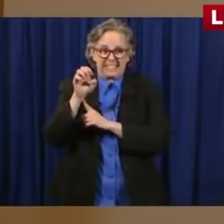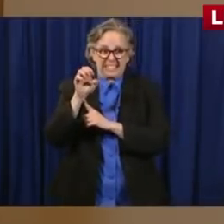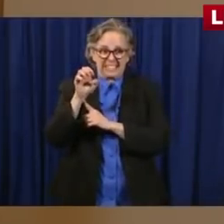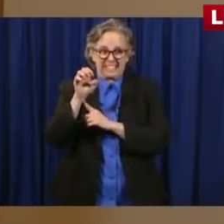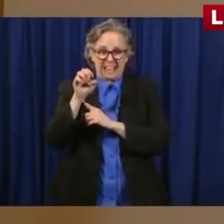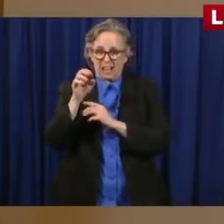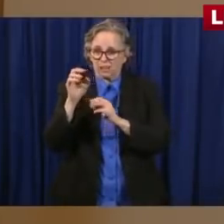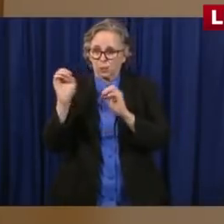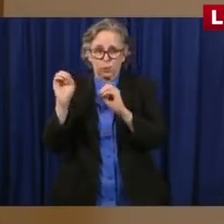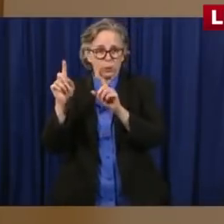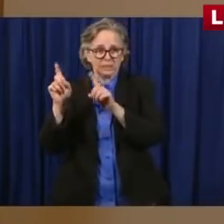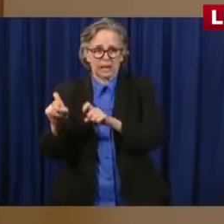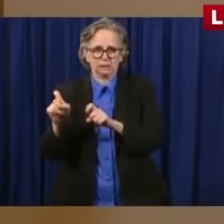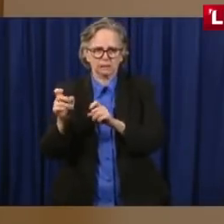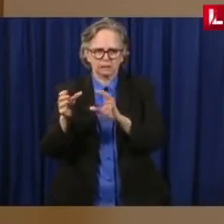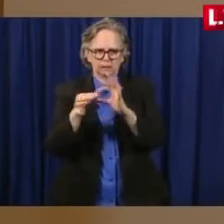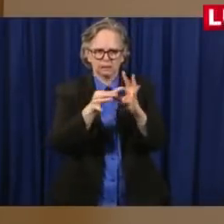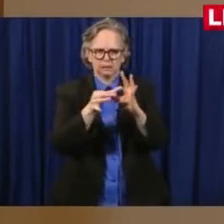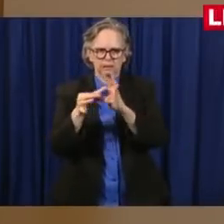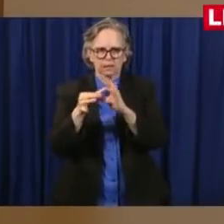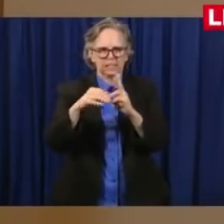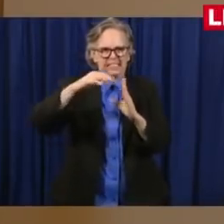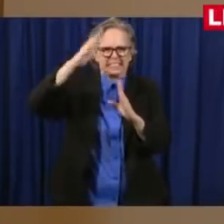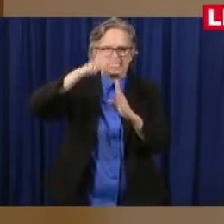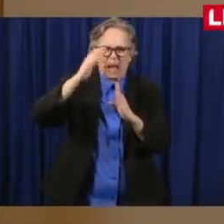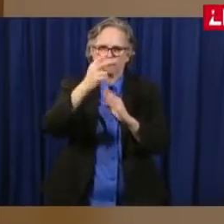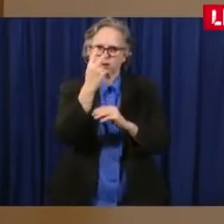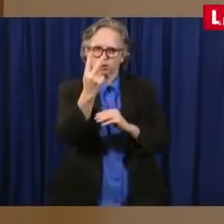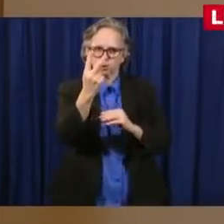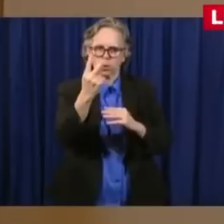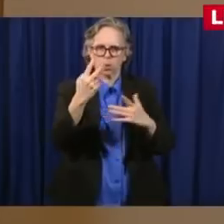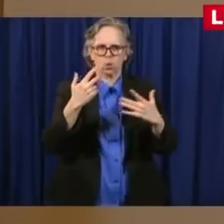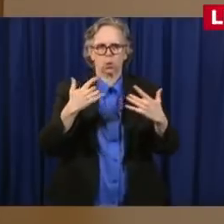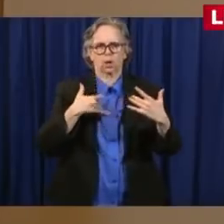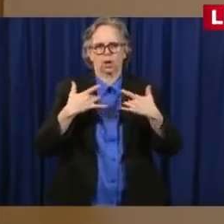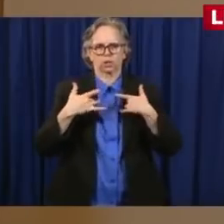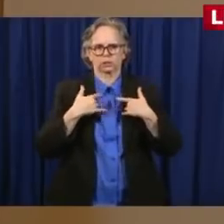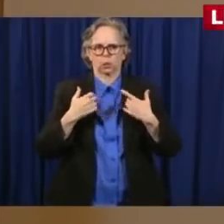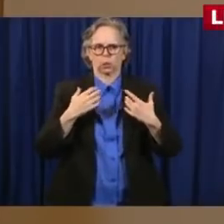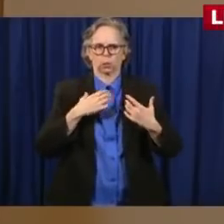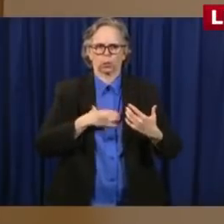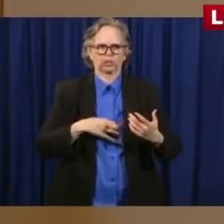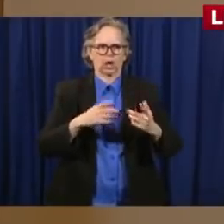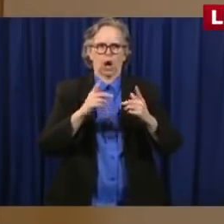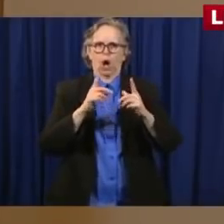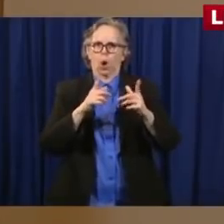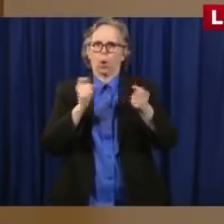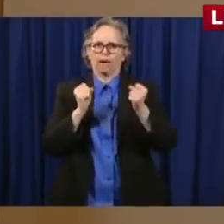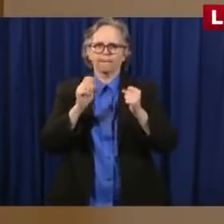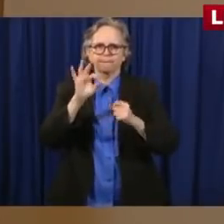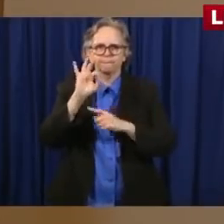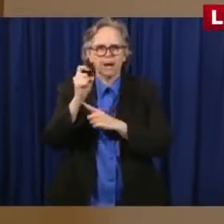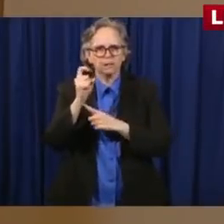PPE WAS ALWAYS ONE OF THE DRIVING FACTORS.